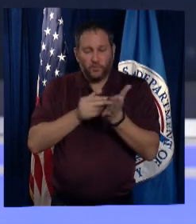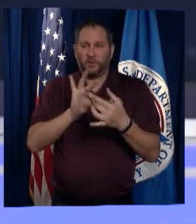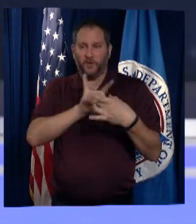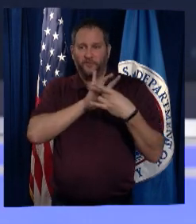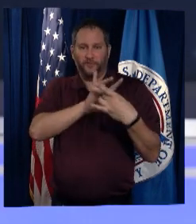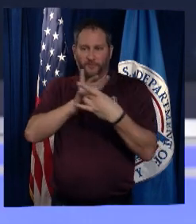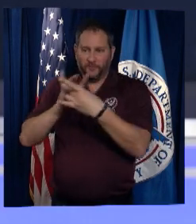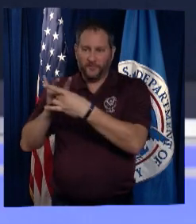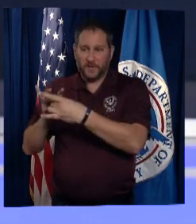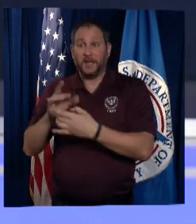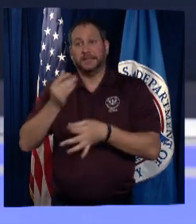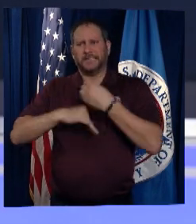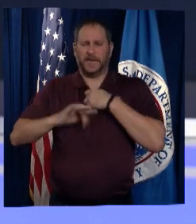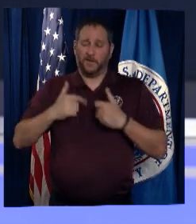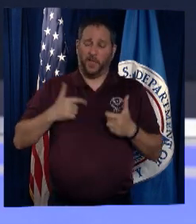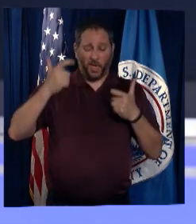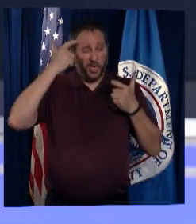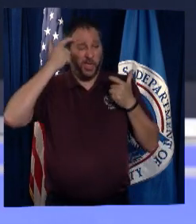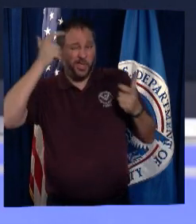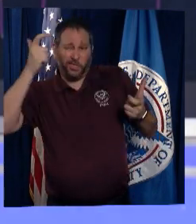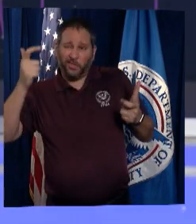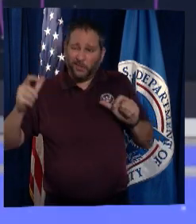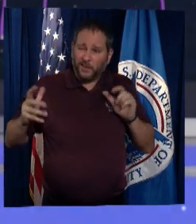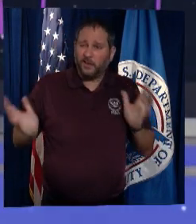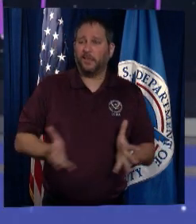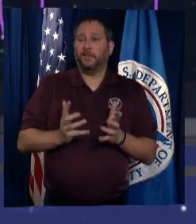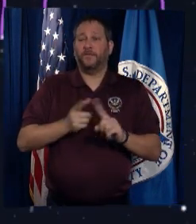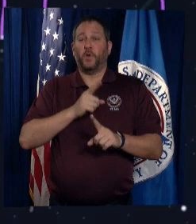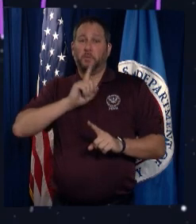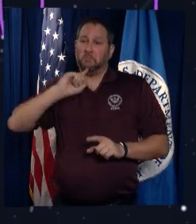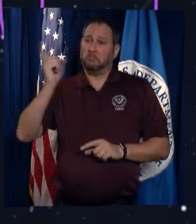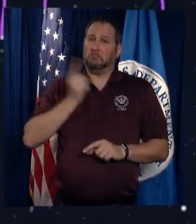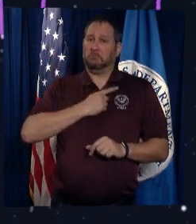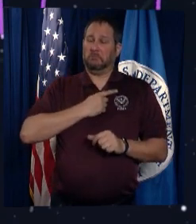describes the way that communities actually work, then you do not understand